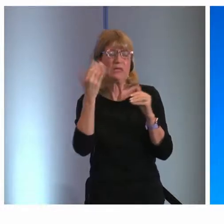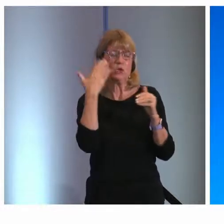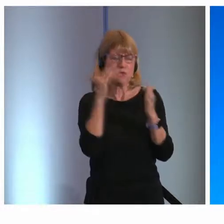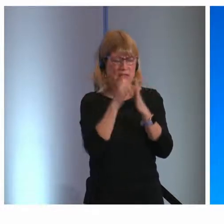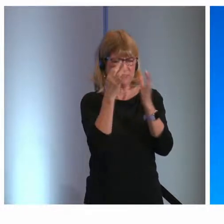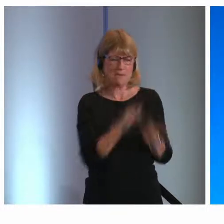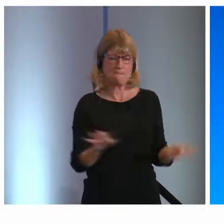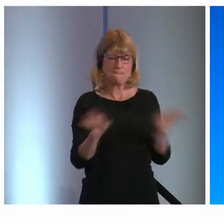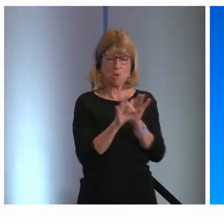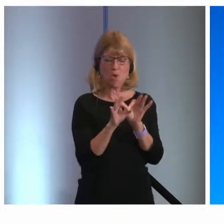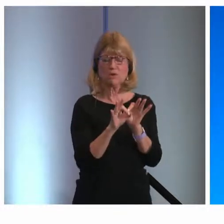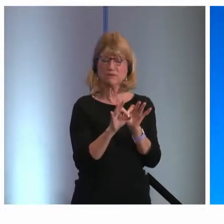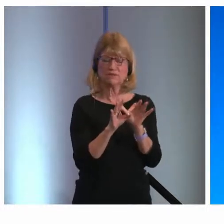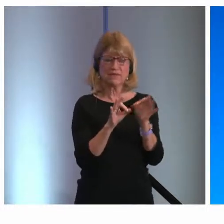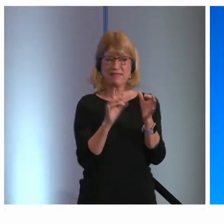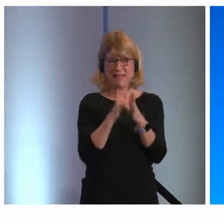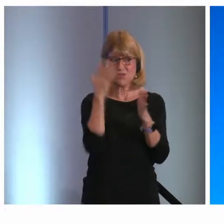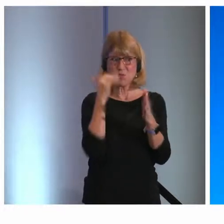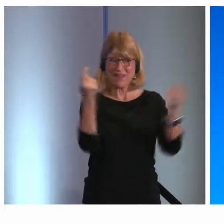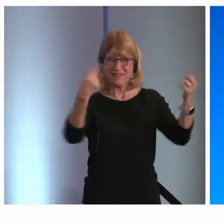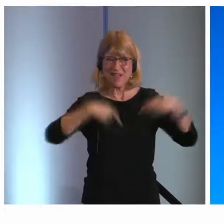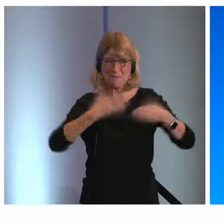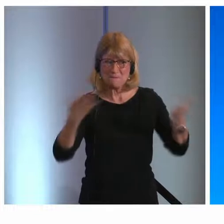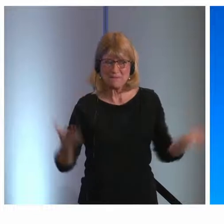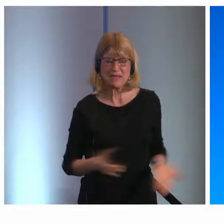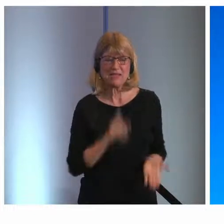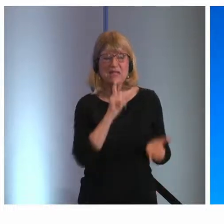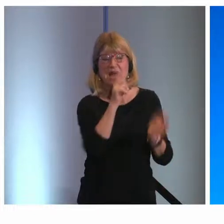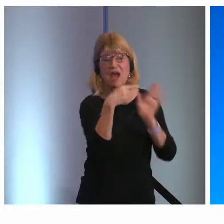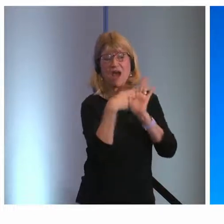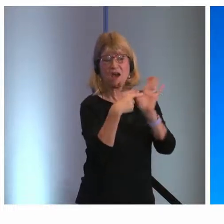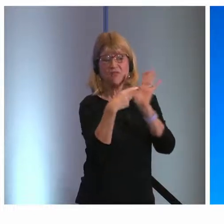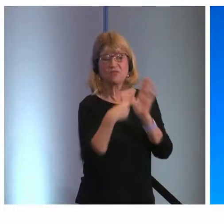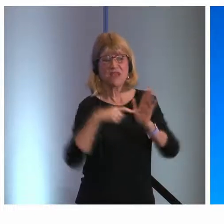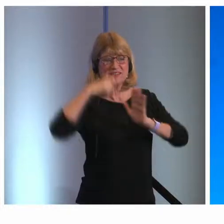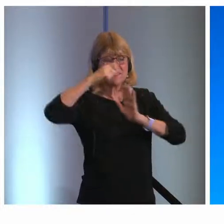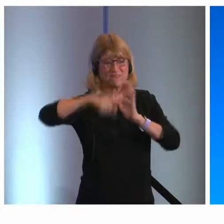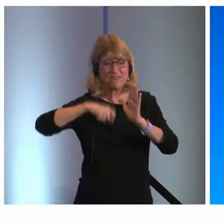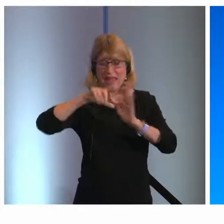how do you take what you do inside your companies and how important that is or you wouldn't be here today, or you